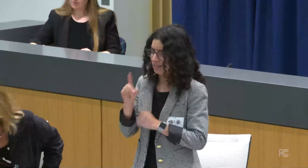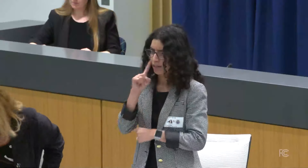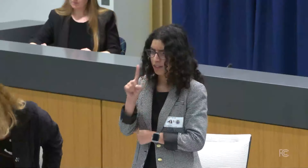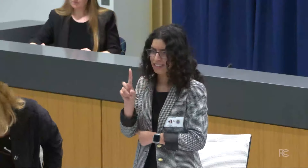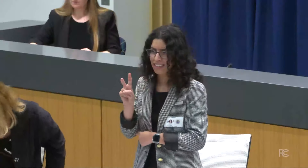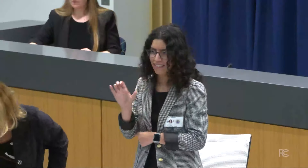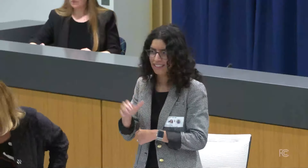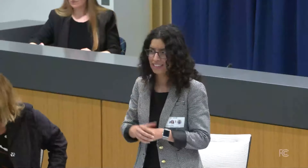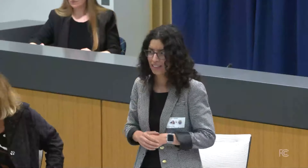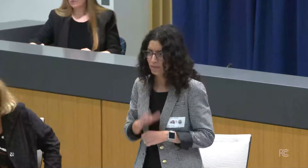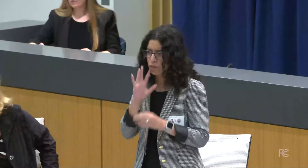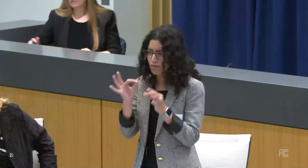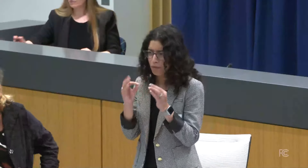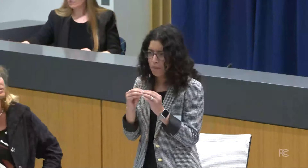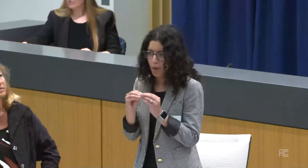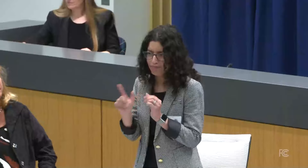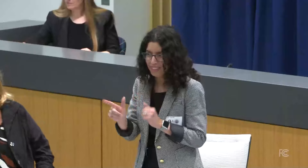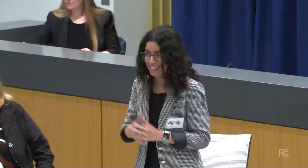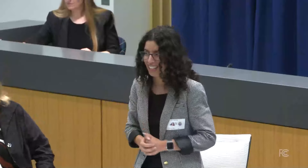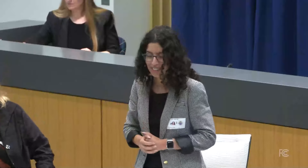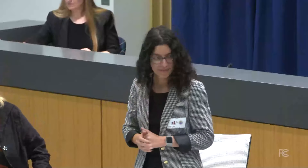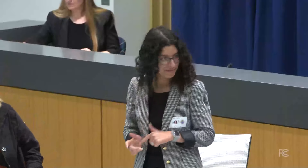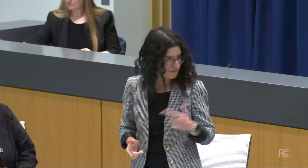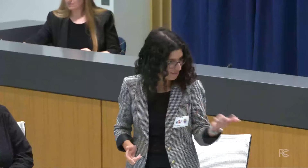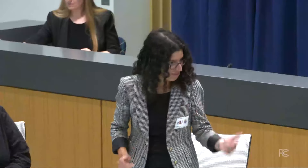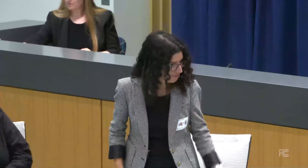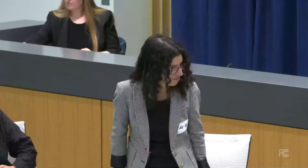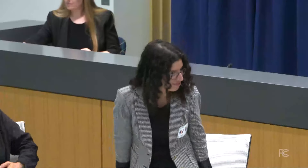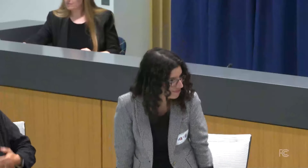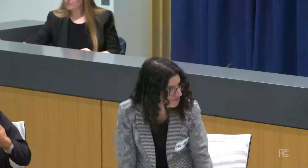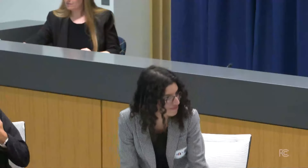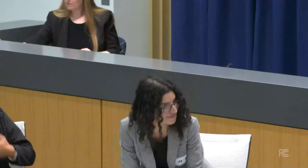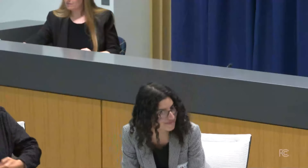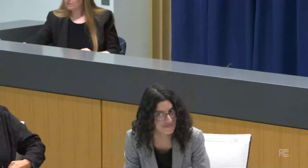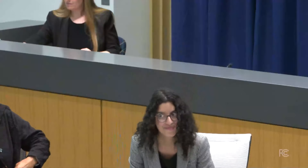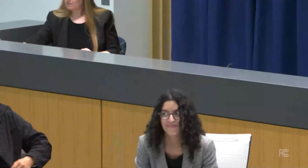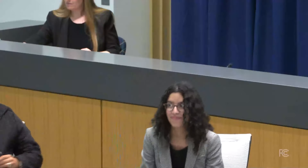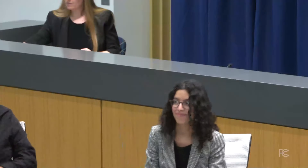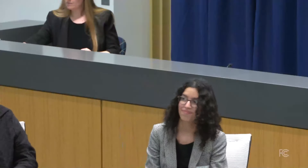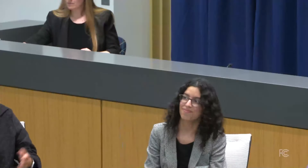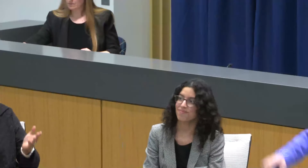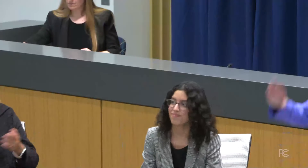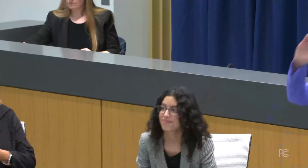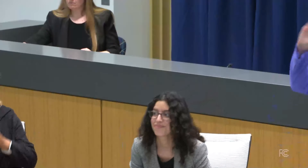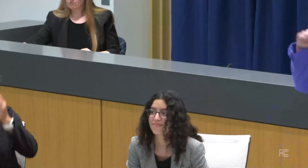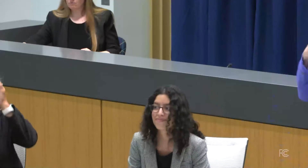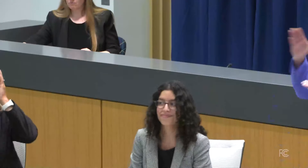AND GLASSES AND A BLACK DRESS AND A HOUNDS TOOTH BLAZER. NOW IN TERMS OF OUR